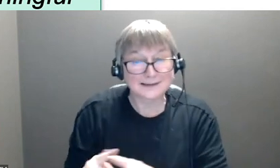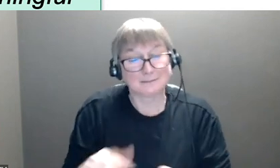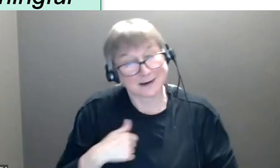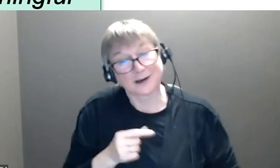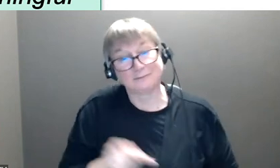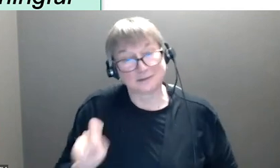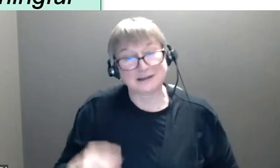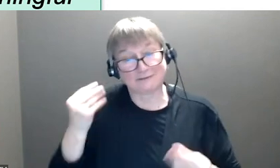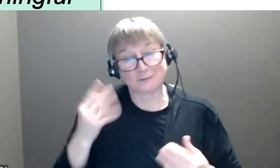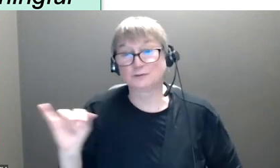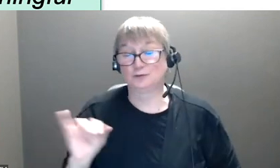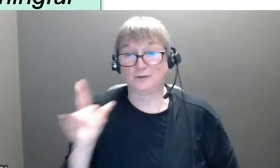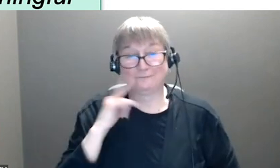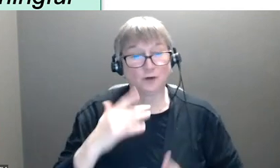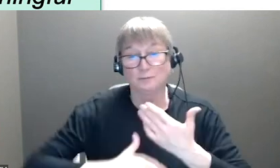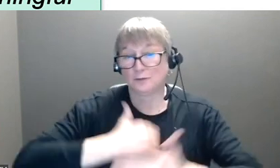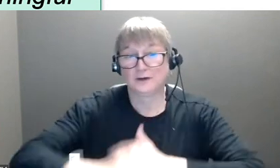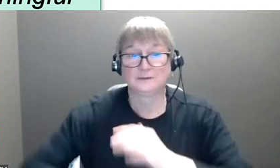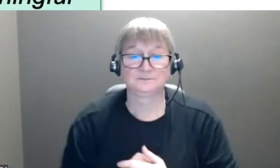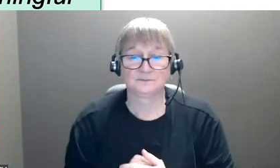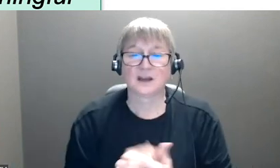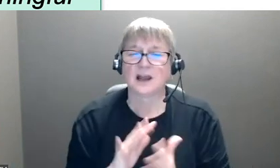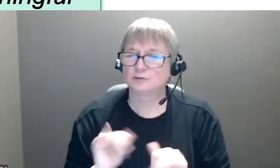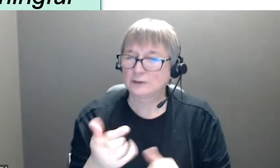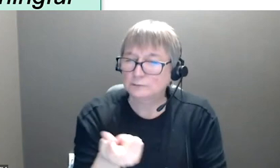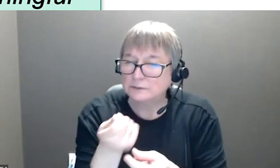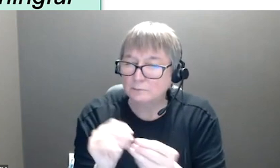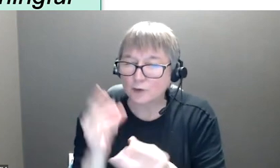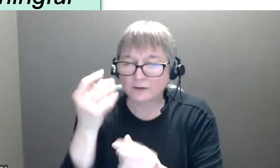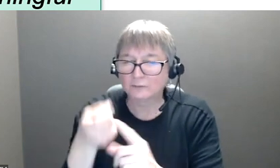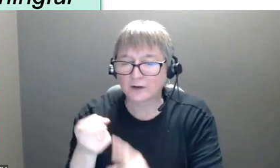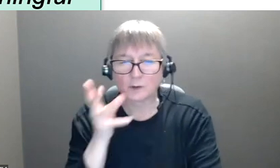and those with intersecting identities in the program, and reduce any barriers to participation.